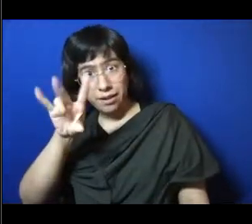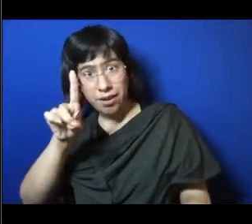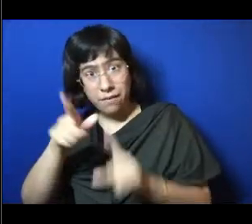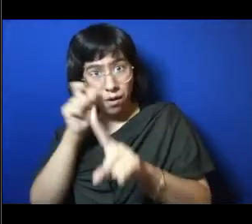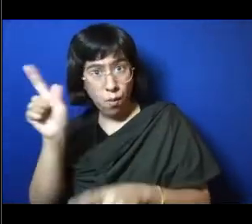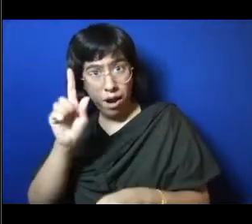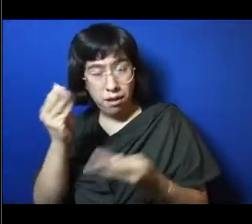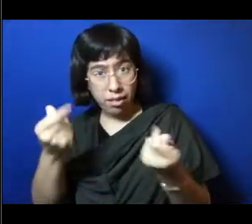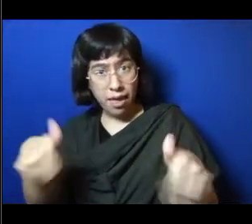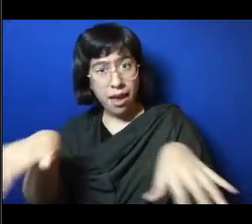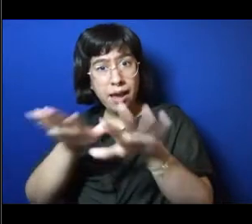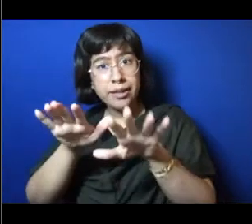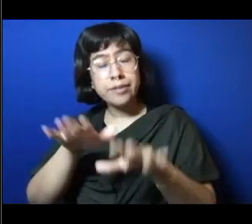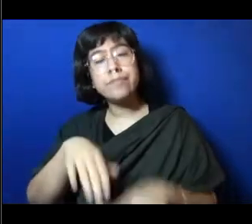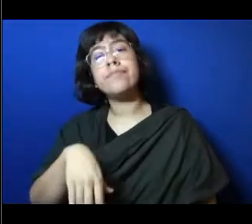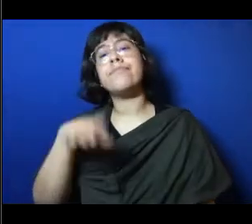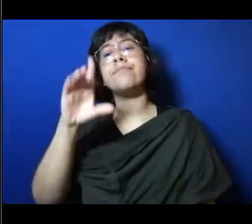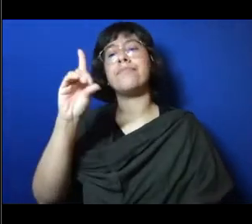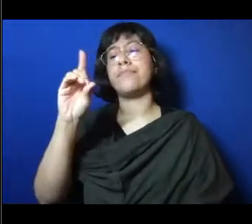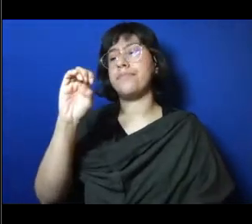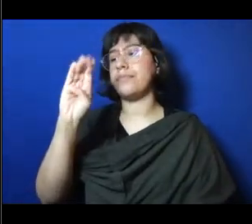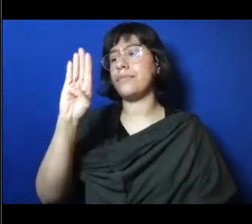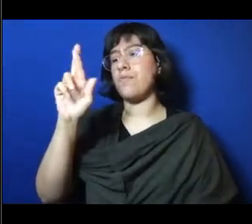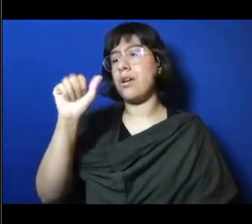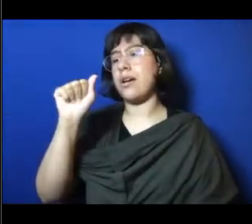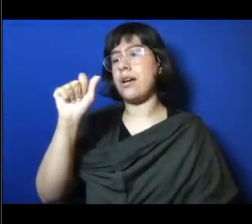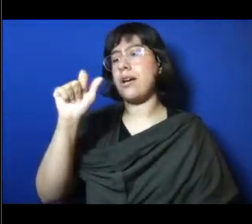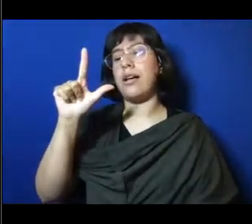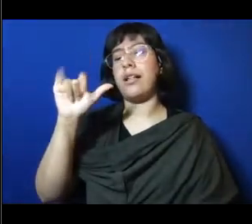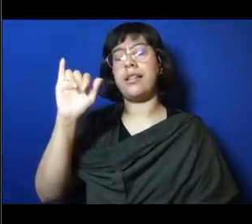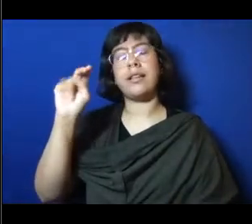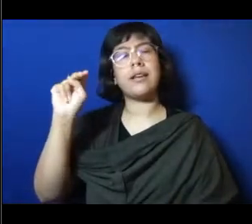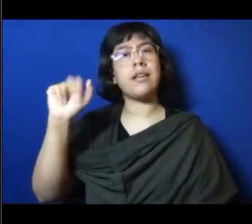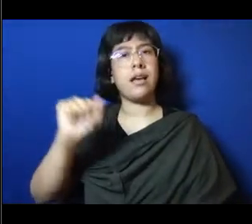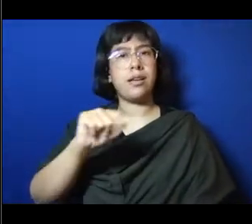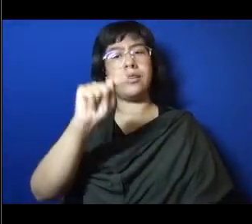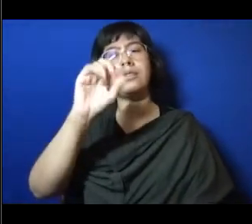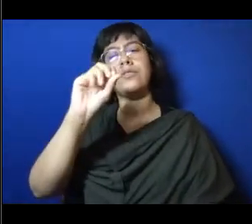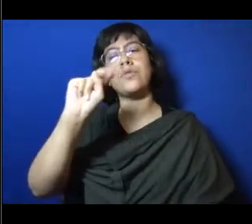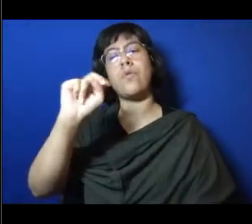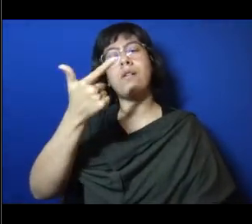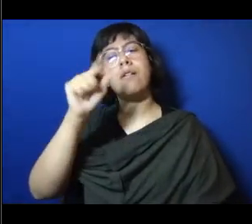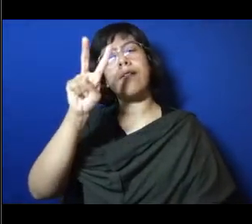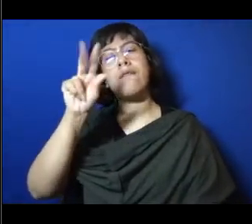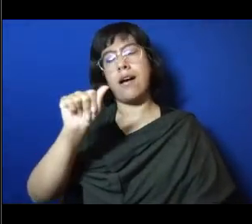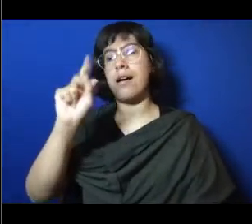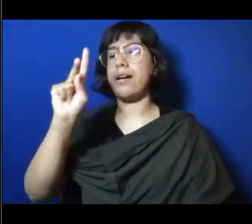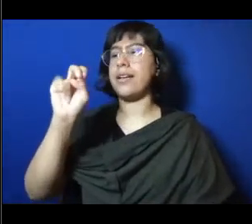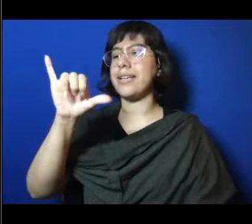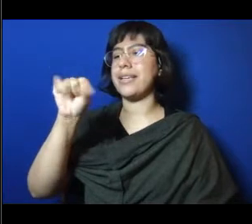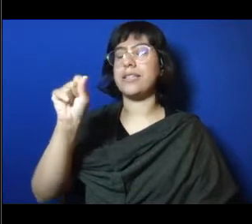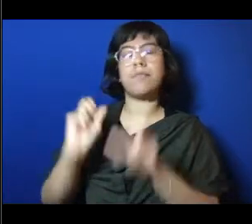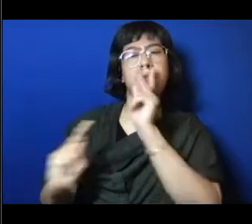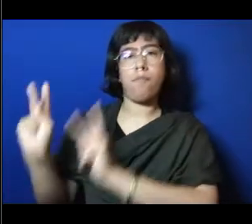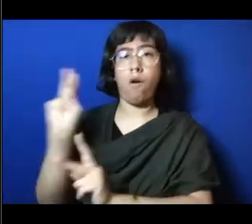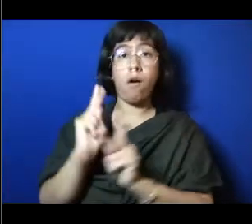of the Gabrielino, the Tongva and the Kijh people. And we are hosting this webinar from the ancestral lands